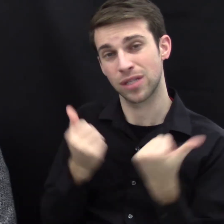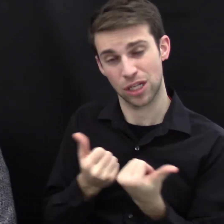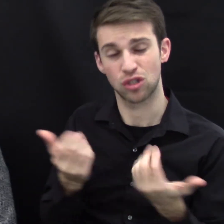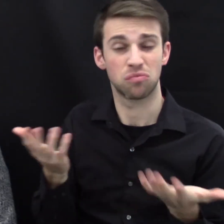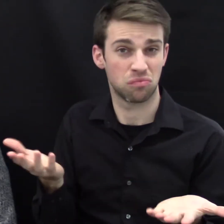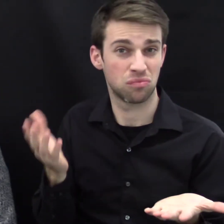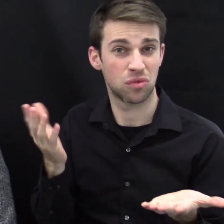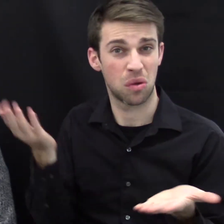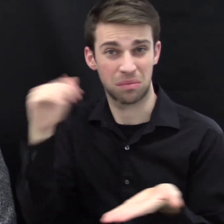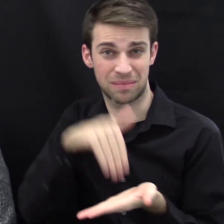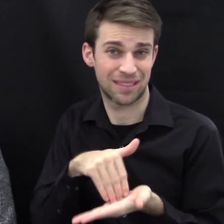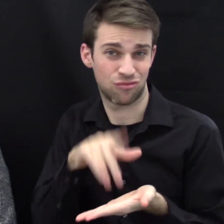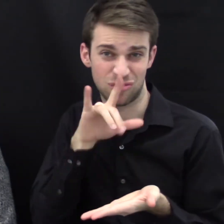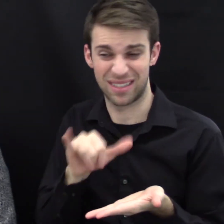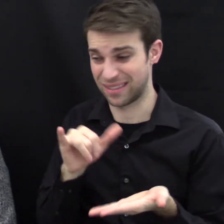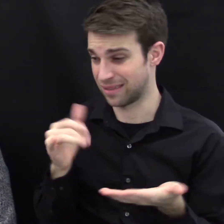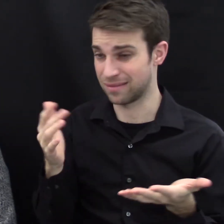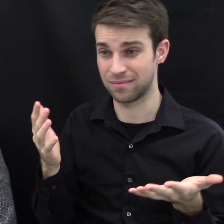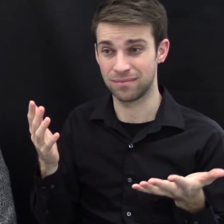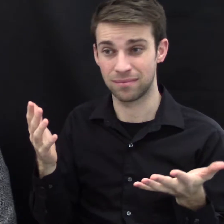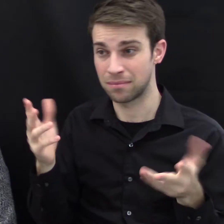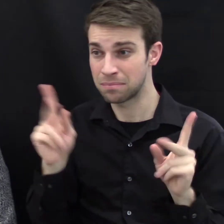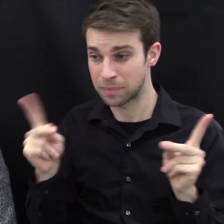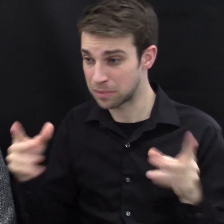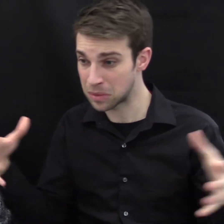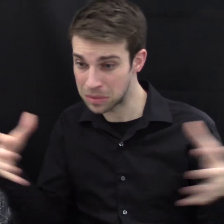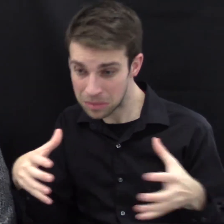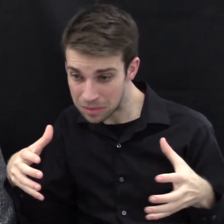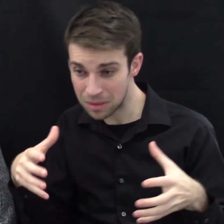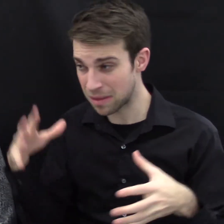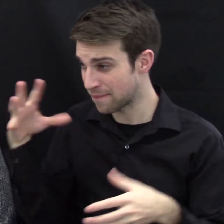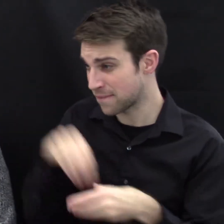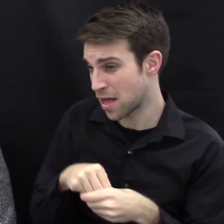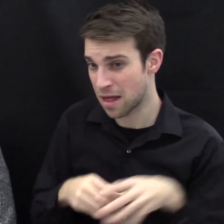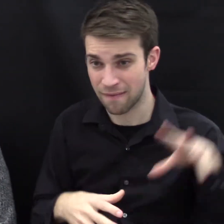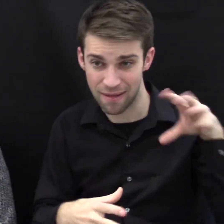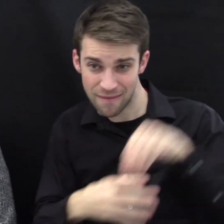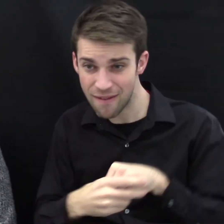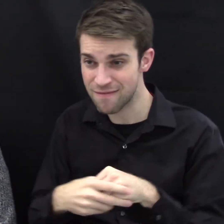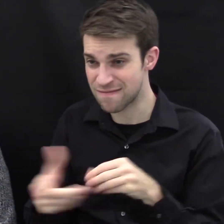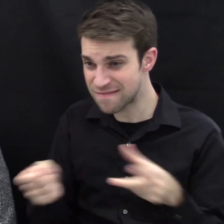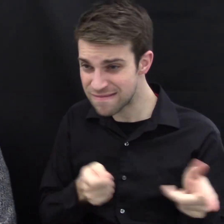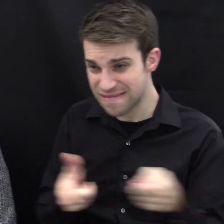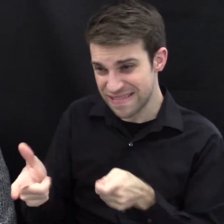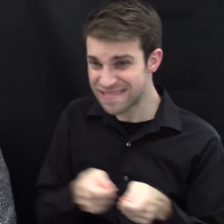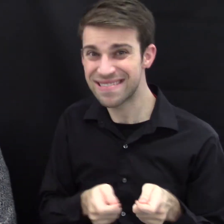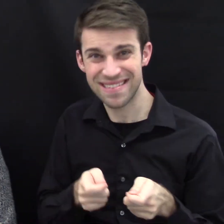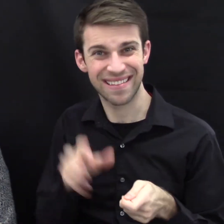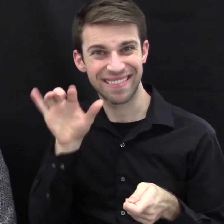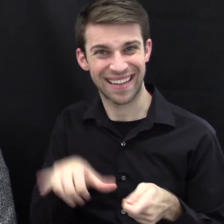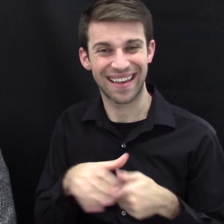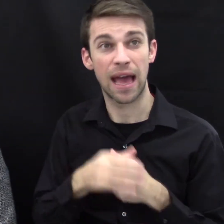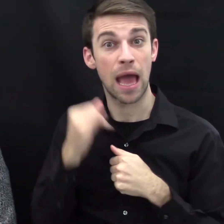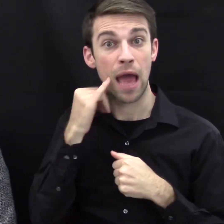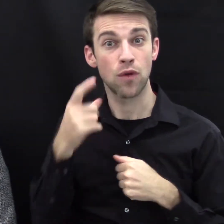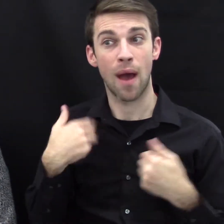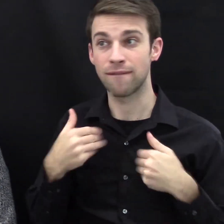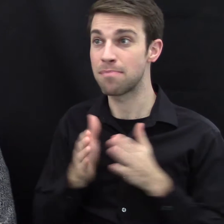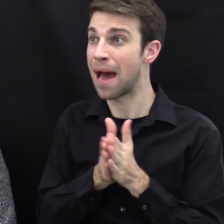just a matter of getting people together and just, if you have a passion for it, just go out